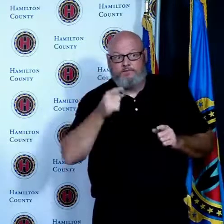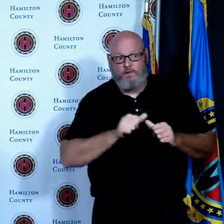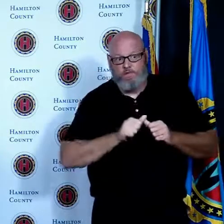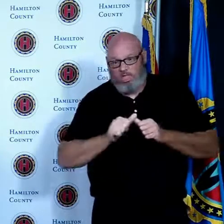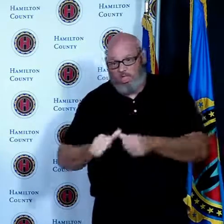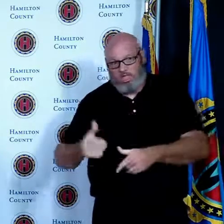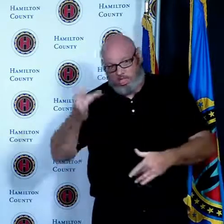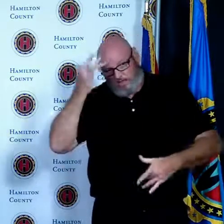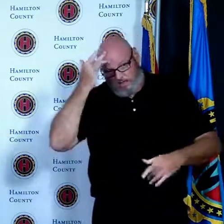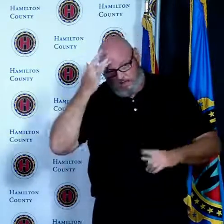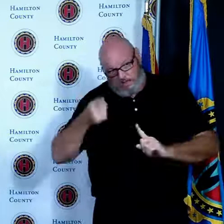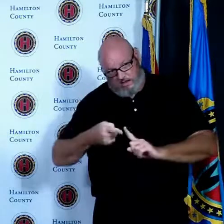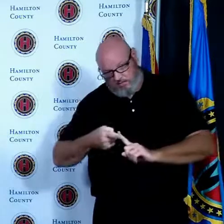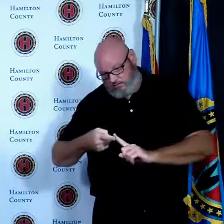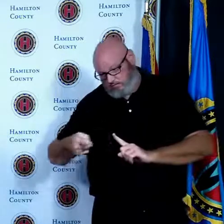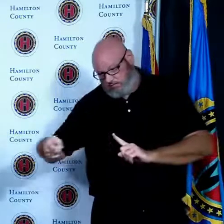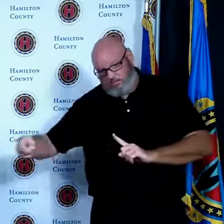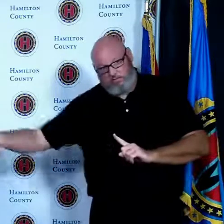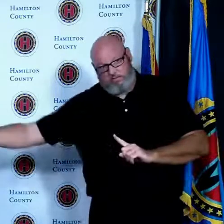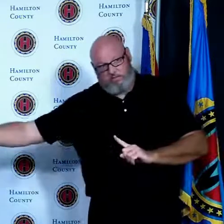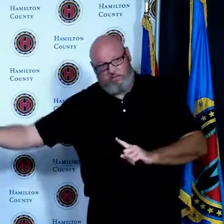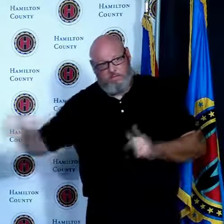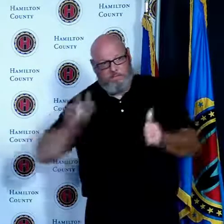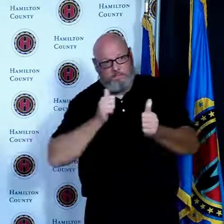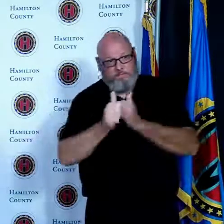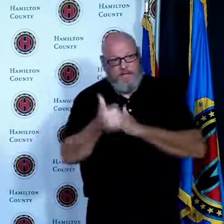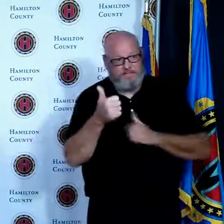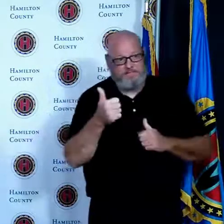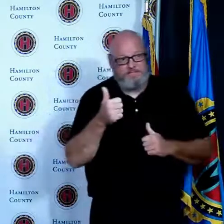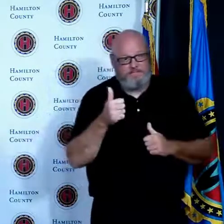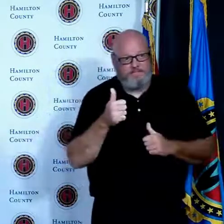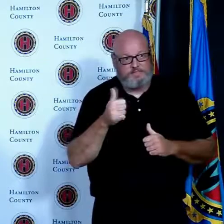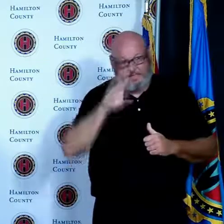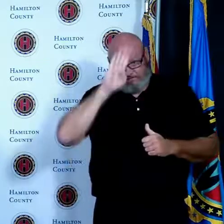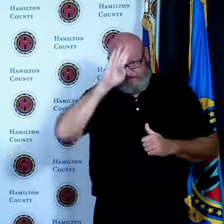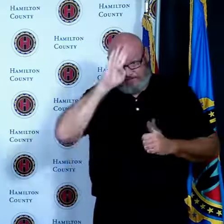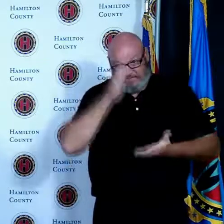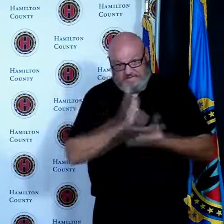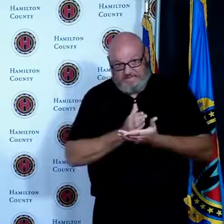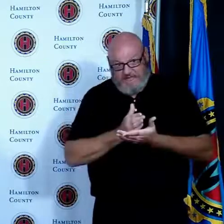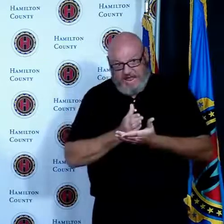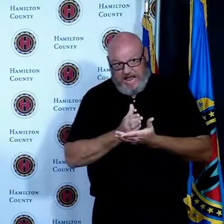before being allowed to return to work I would actually encourage employers to follow that that particular process that the